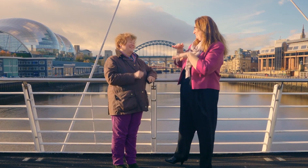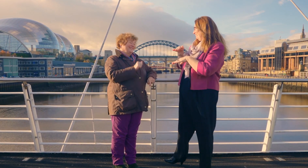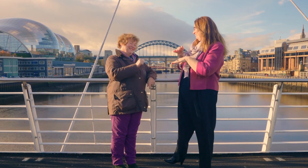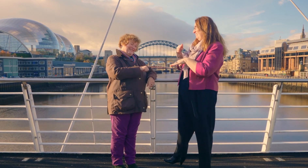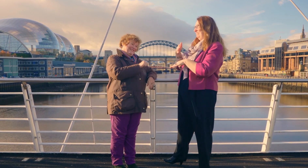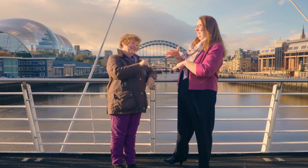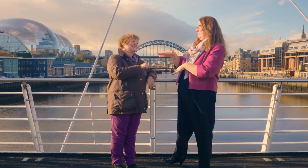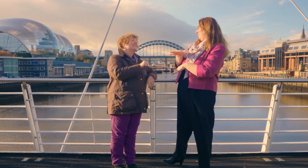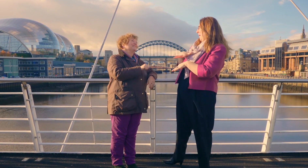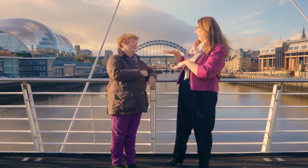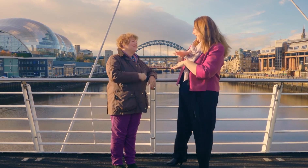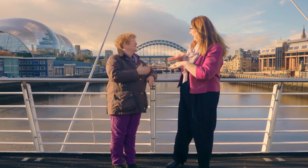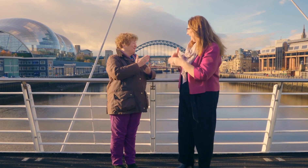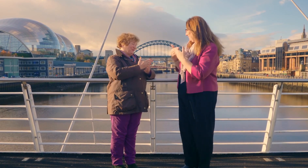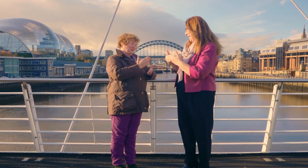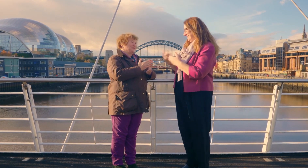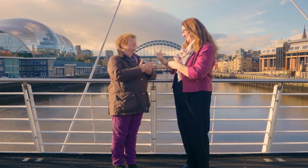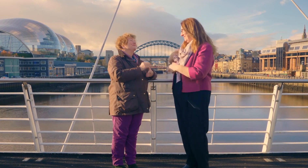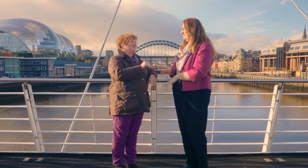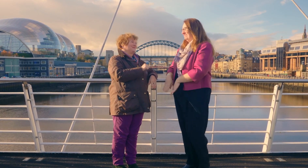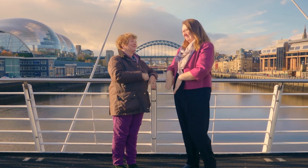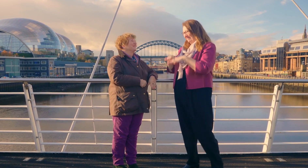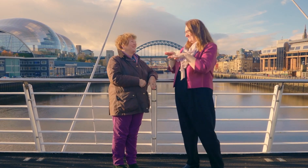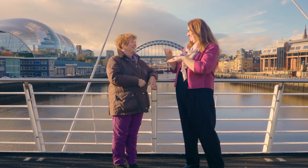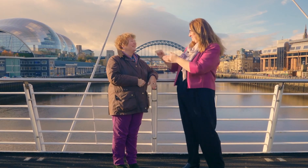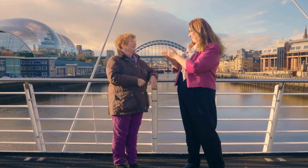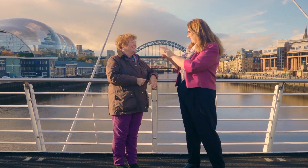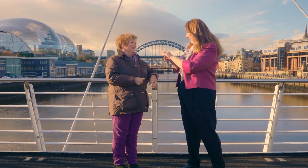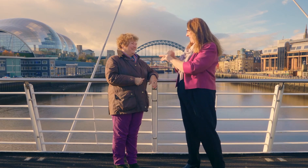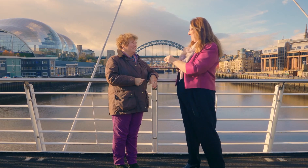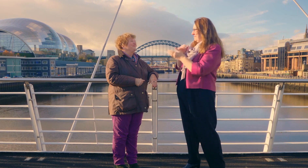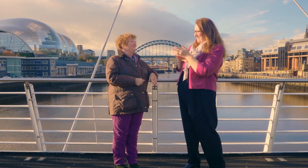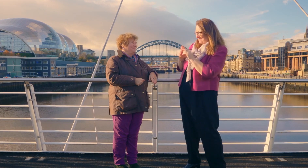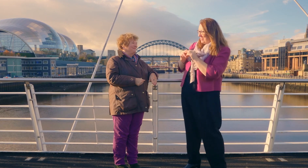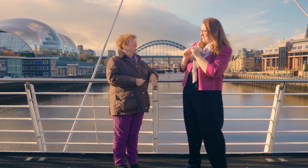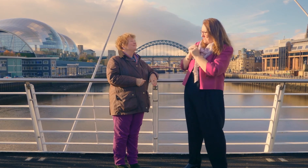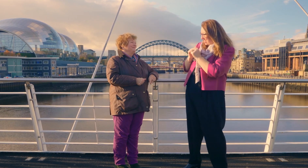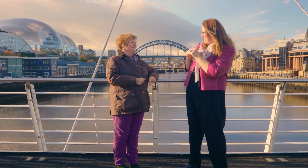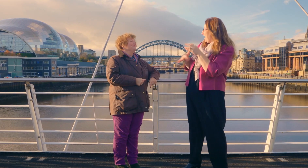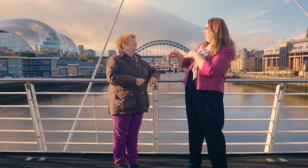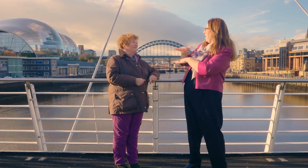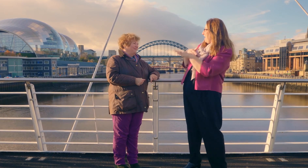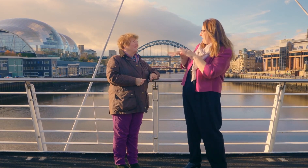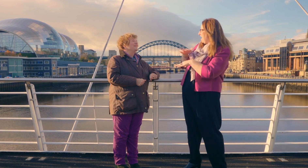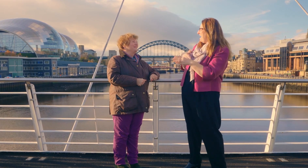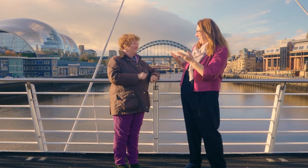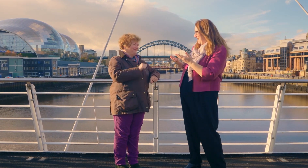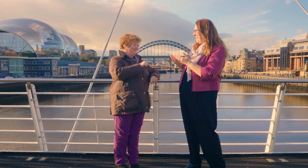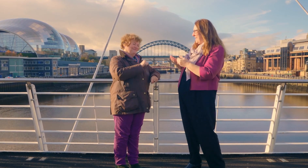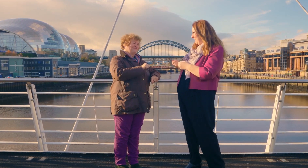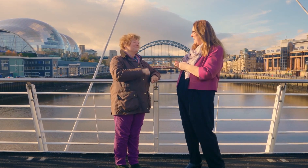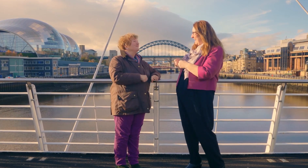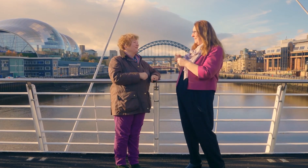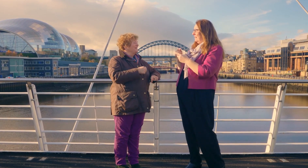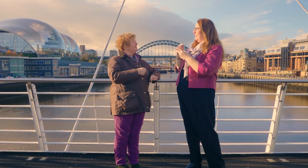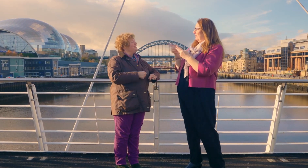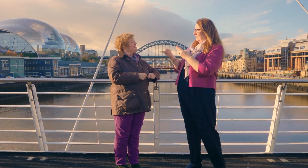Oh, yes. - With our respective families. True. - Your mother and father, and my mother and father and my brothers were all part and parcel of the BDA. - Yes.